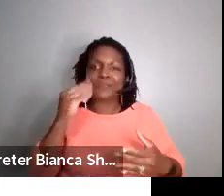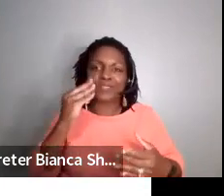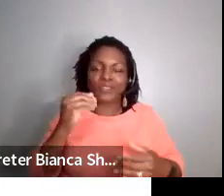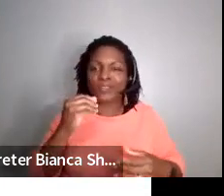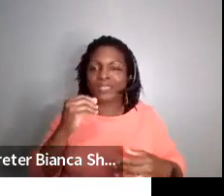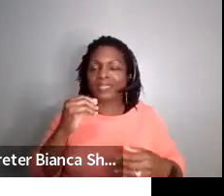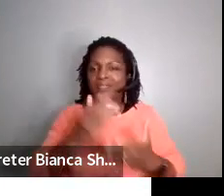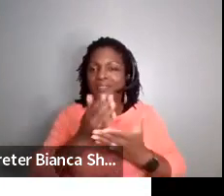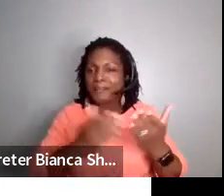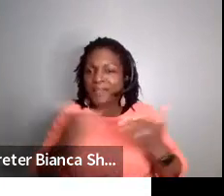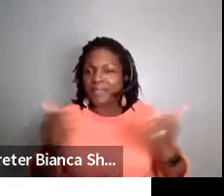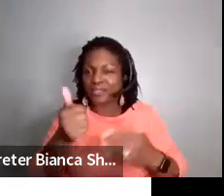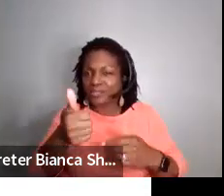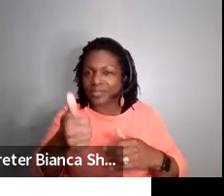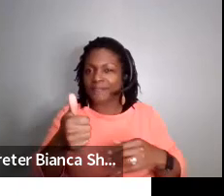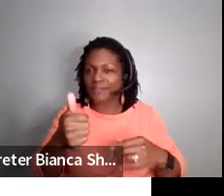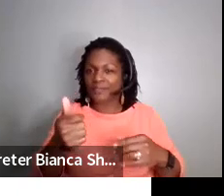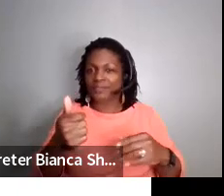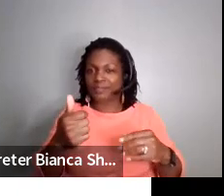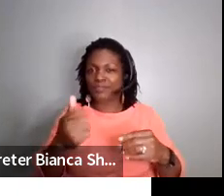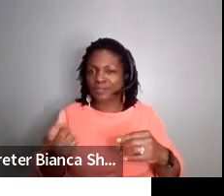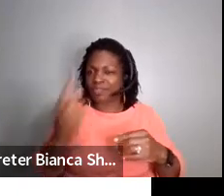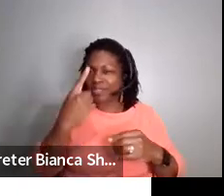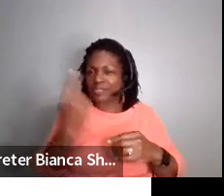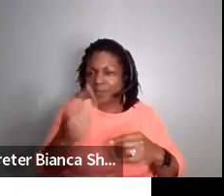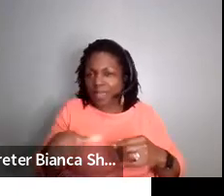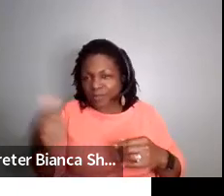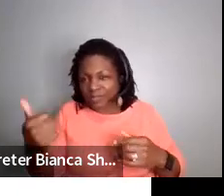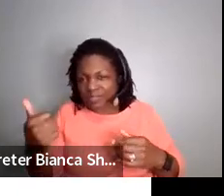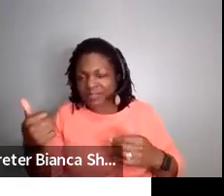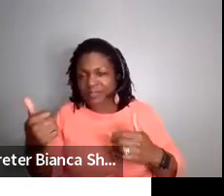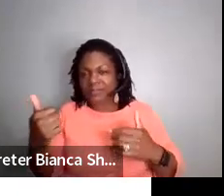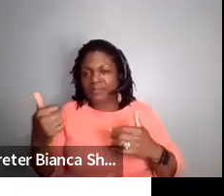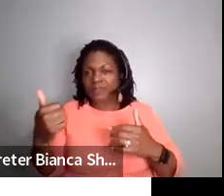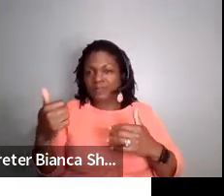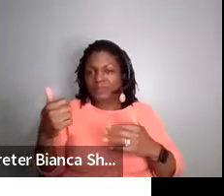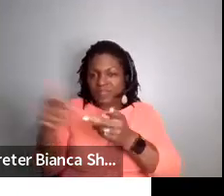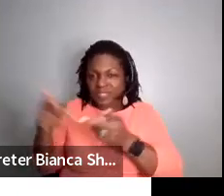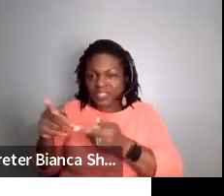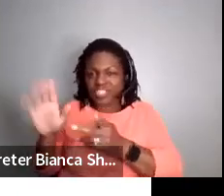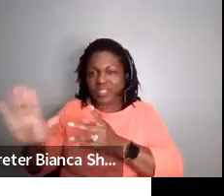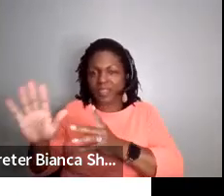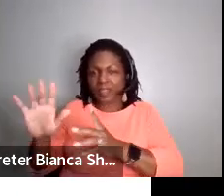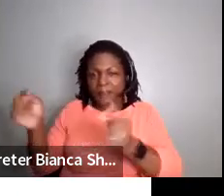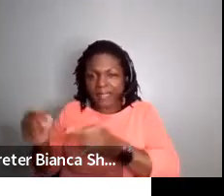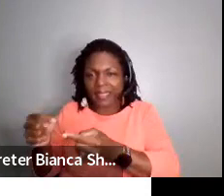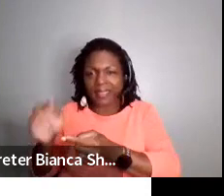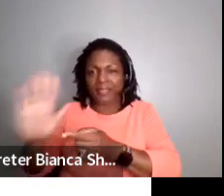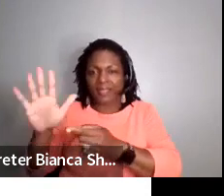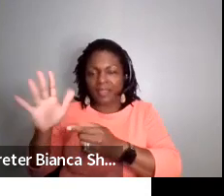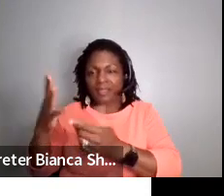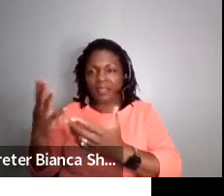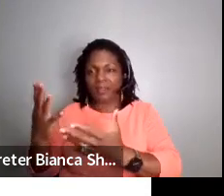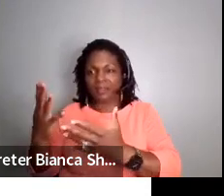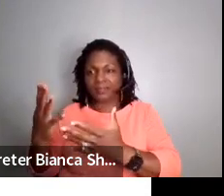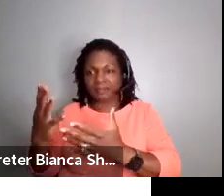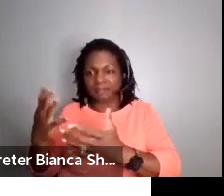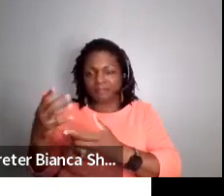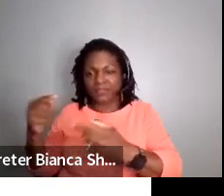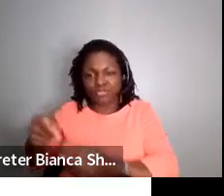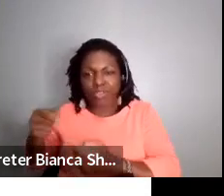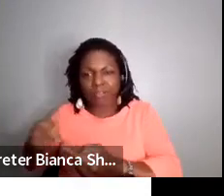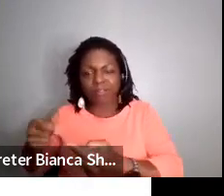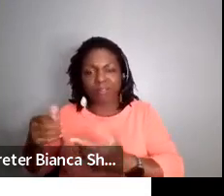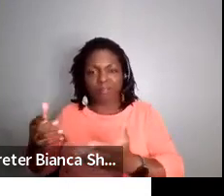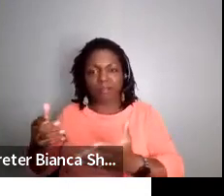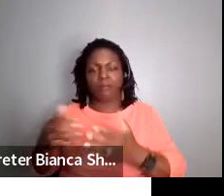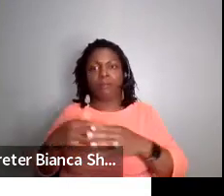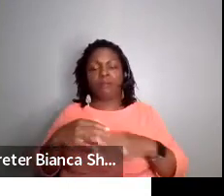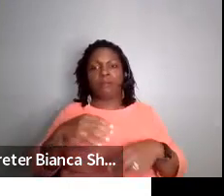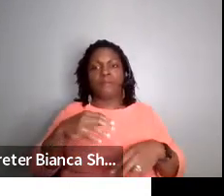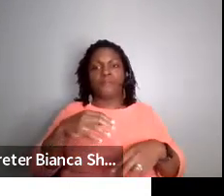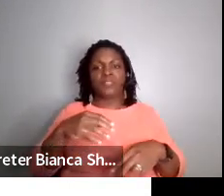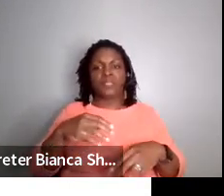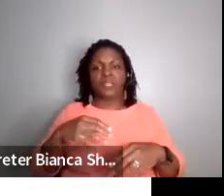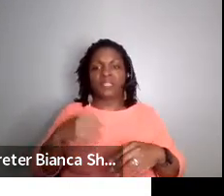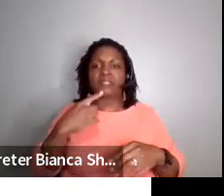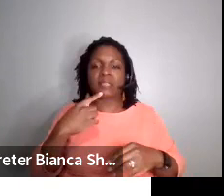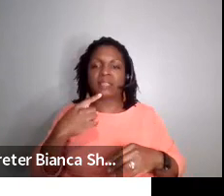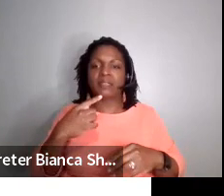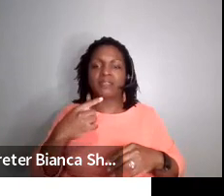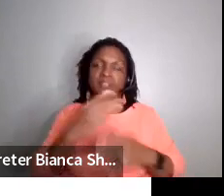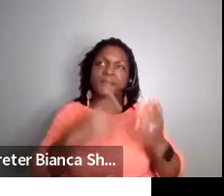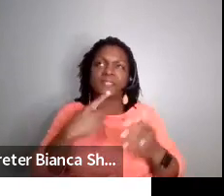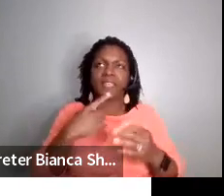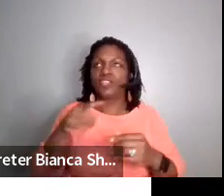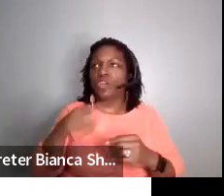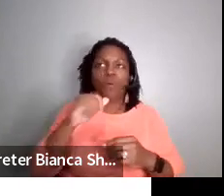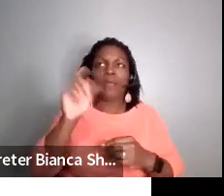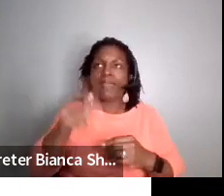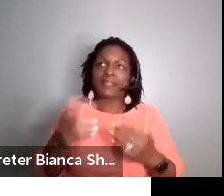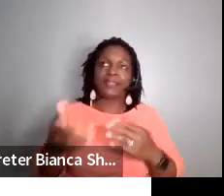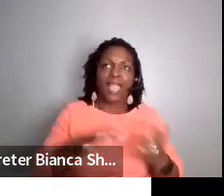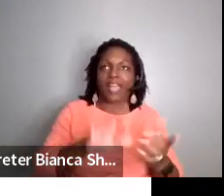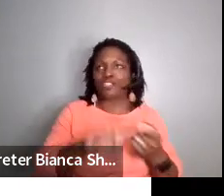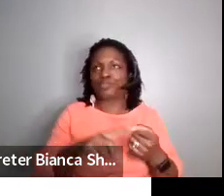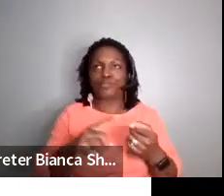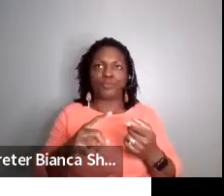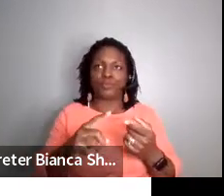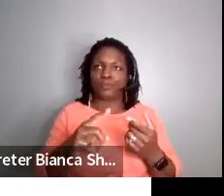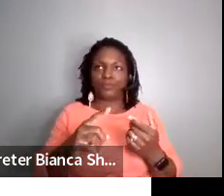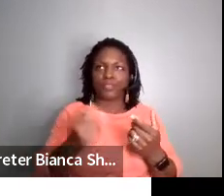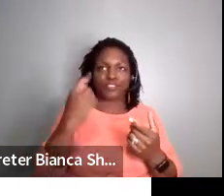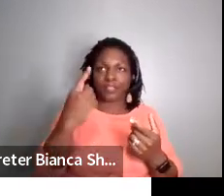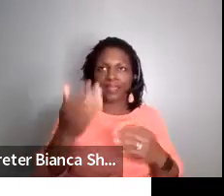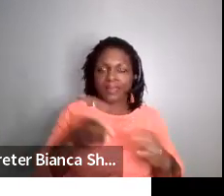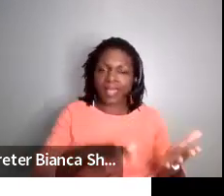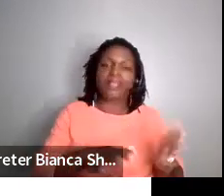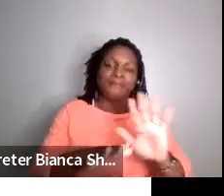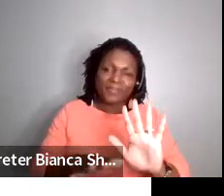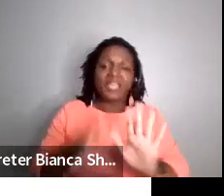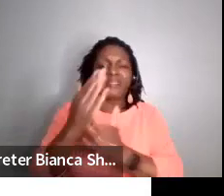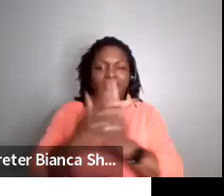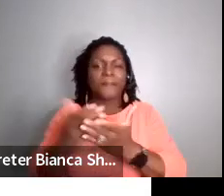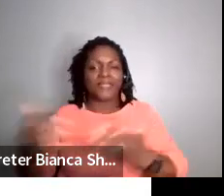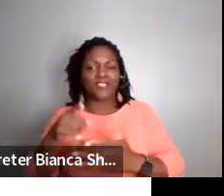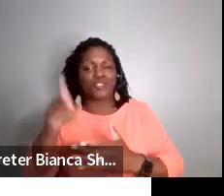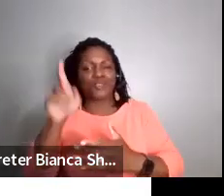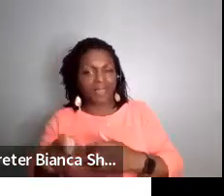You understand someone else's faith, and someone else is distress Okay, Sometimes you know, the always say that you don't have to die to understand that sometimes have to experience some things in your life to understand someone else's pain I really believe